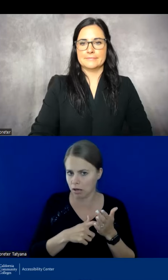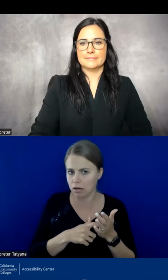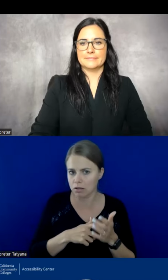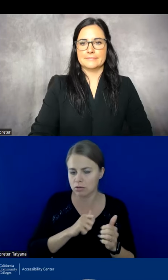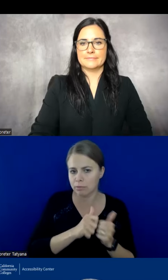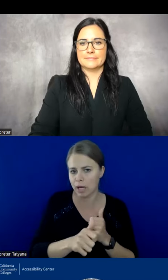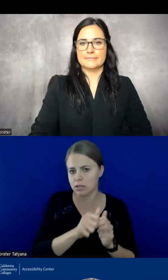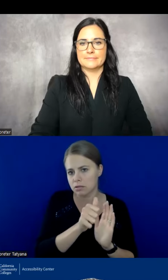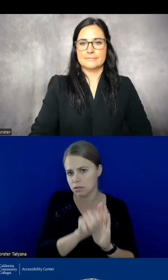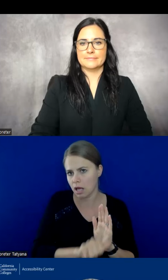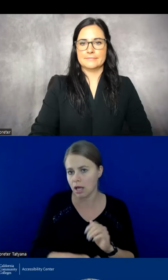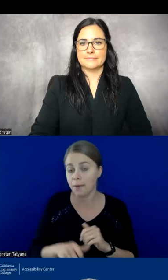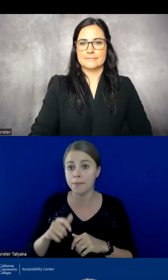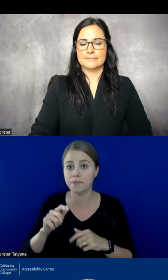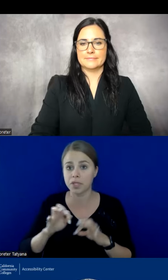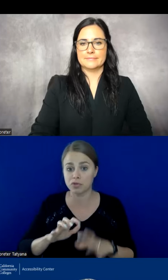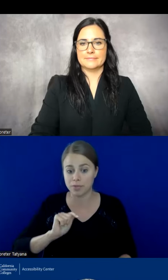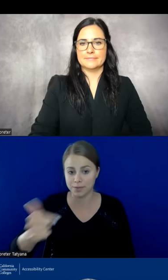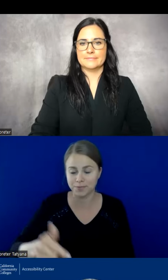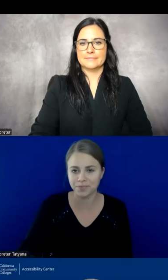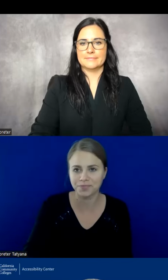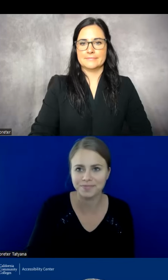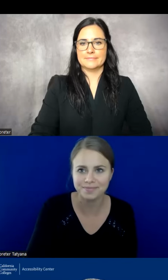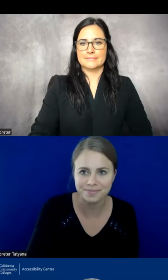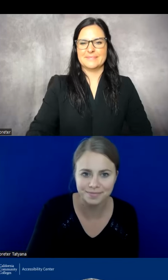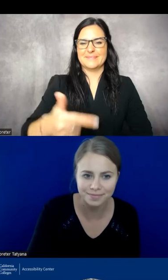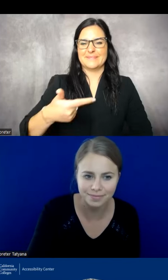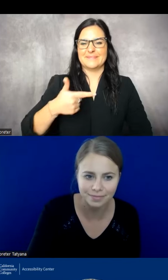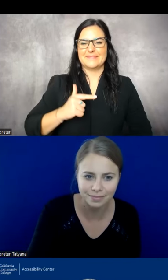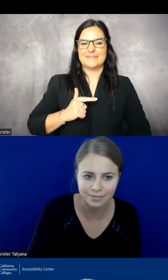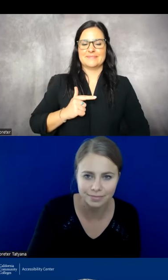As for the fonts there is a set of recommended fonts.